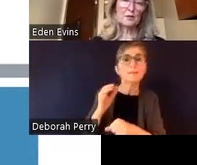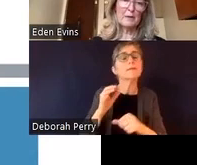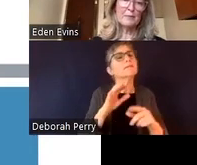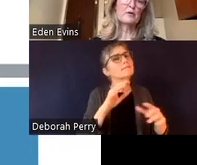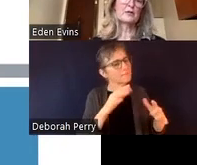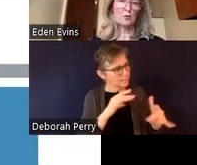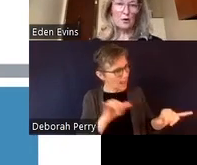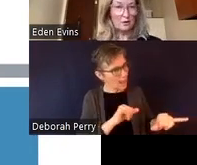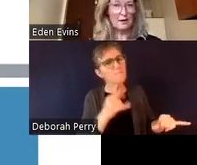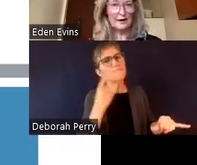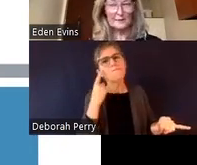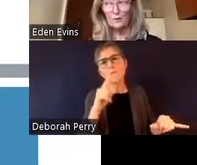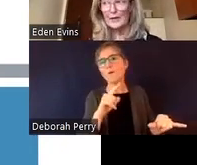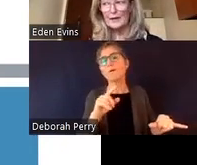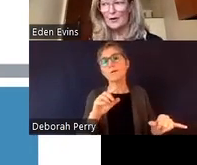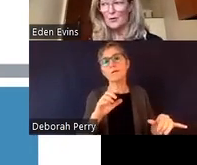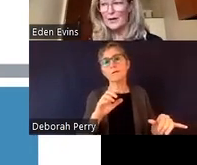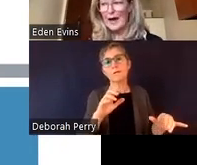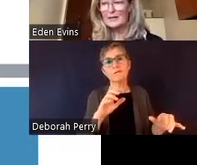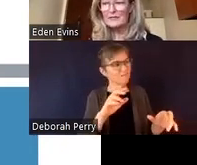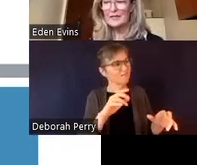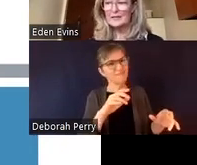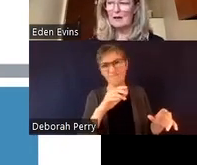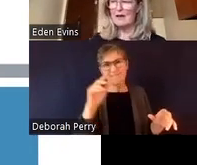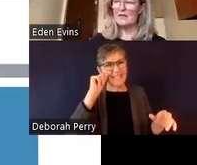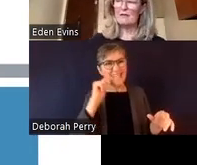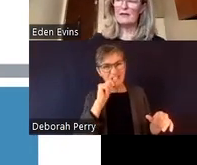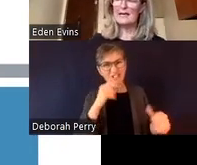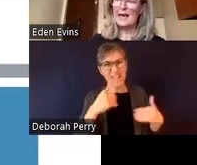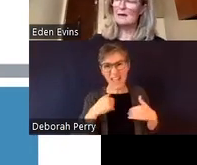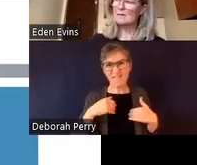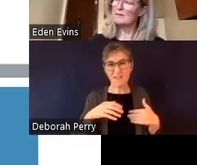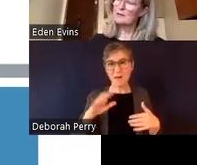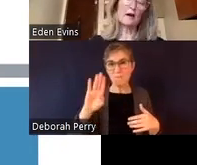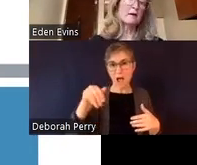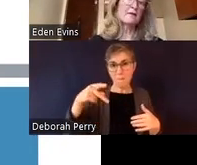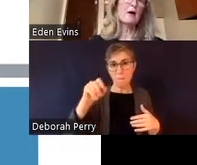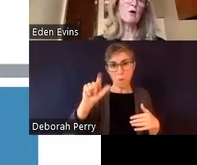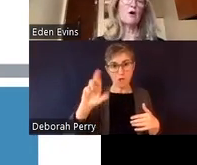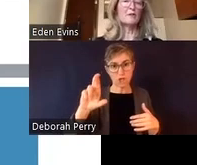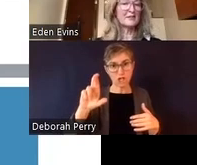with bipolar disorder - we actively tell them that they really can't experiment with alcohol. We say,